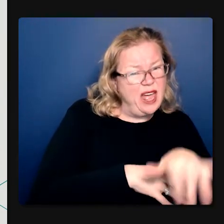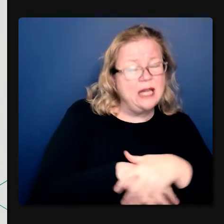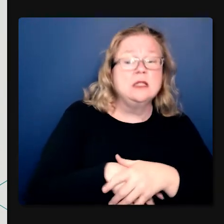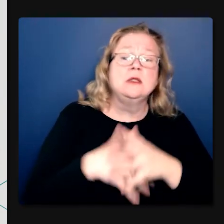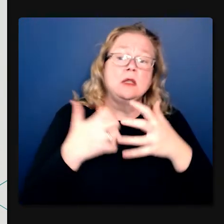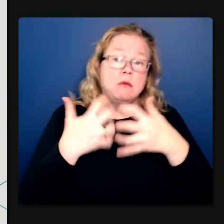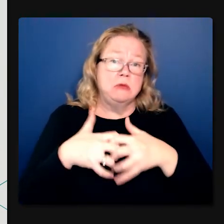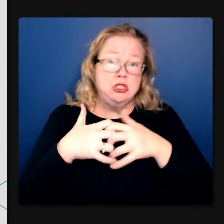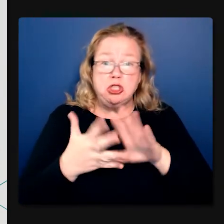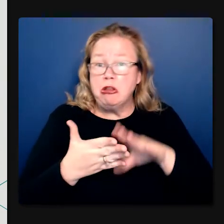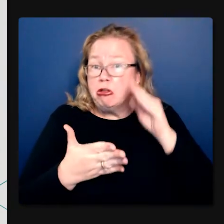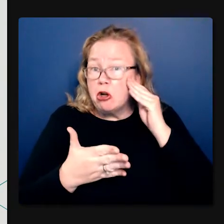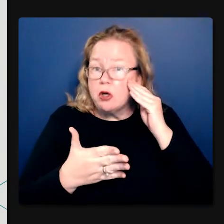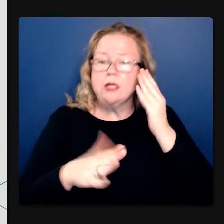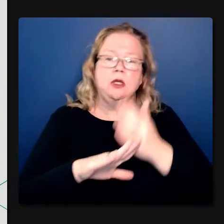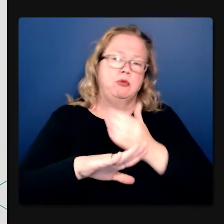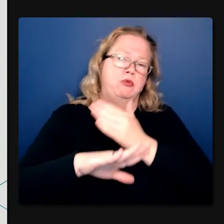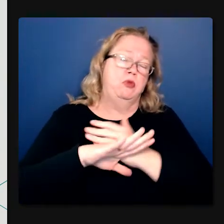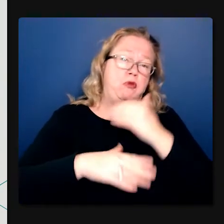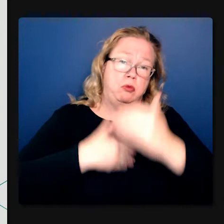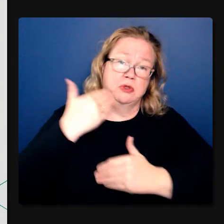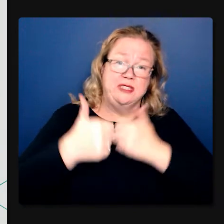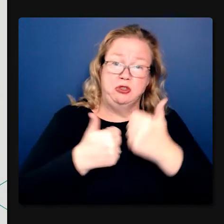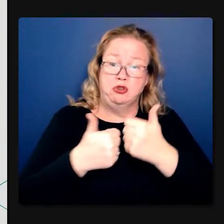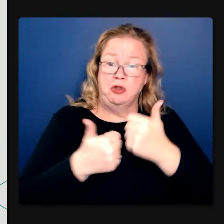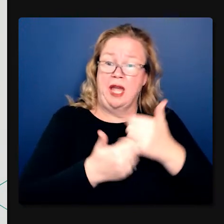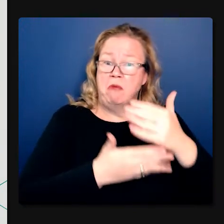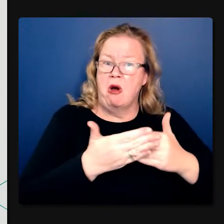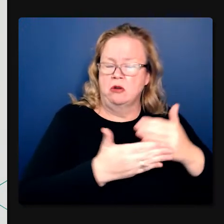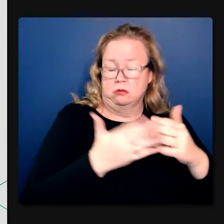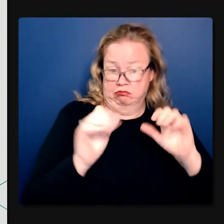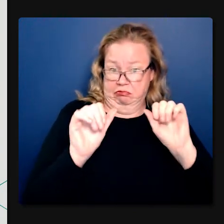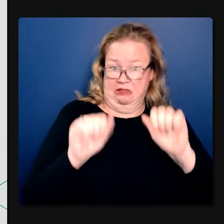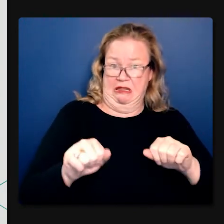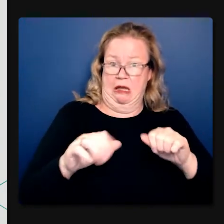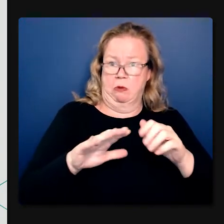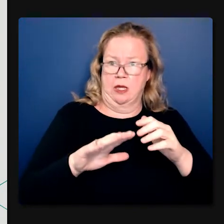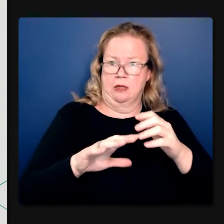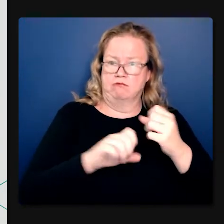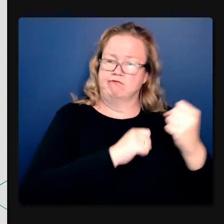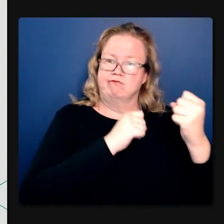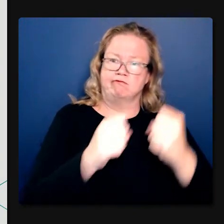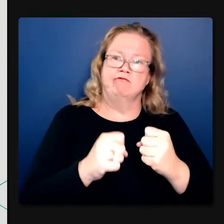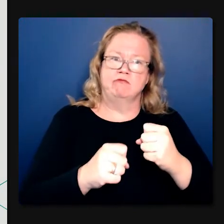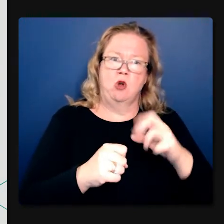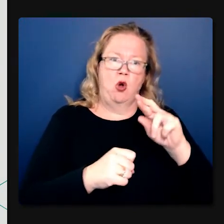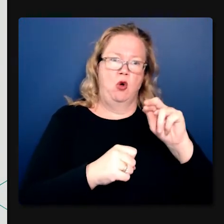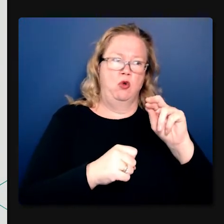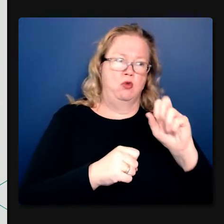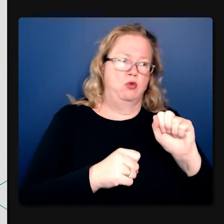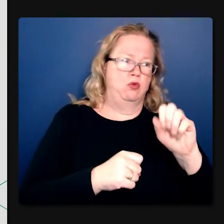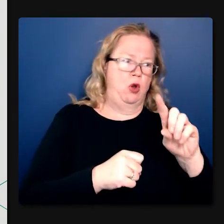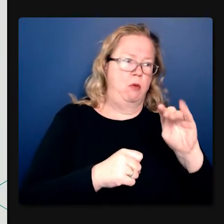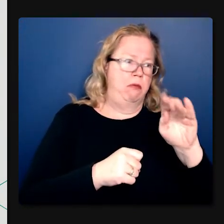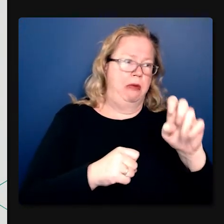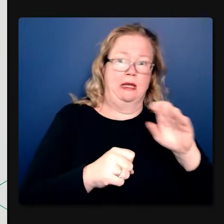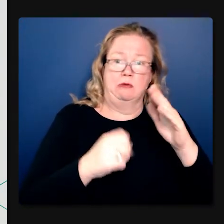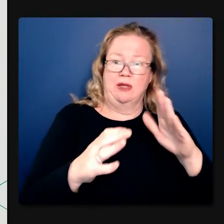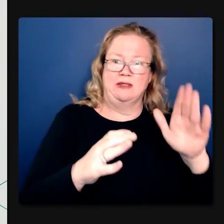And machine learning to improve procedural game components. Like can we up a rogue-like in ways that we've never seen before?